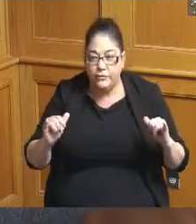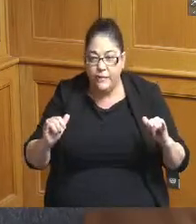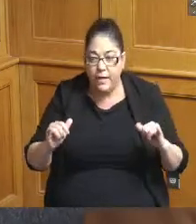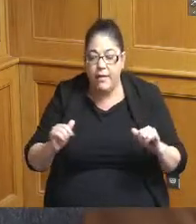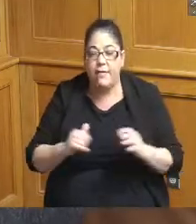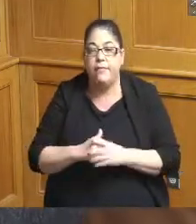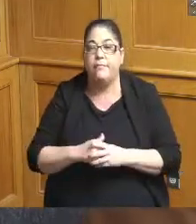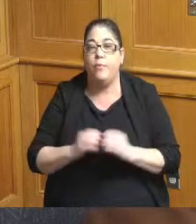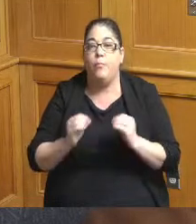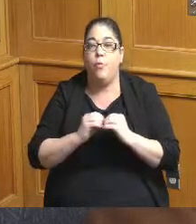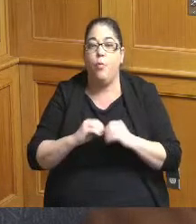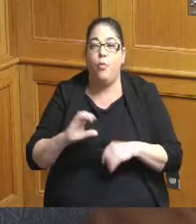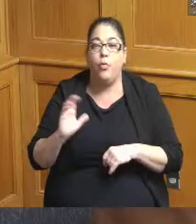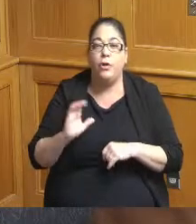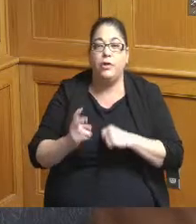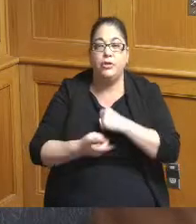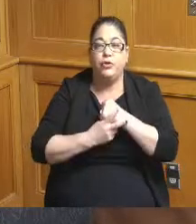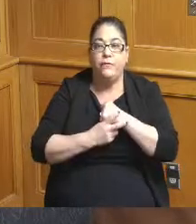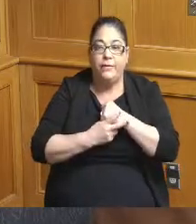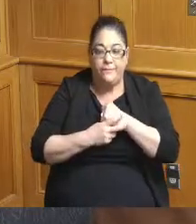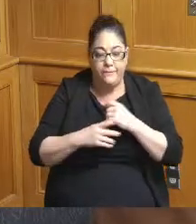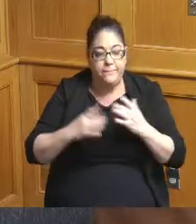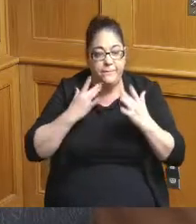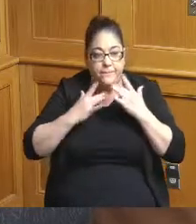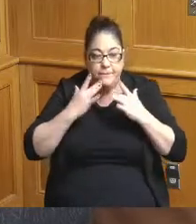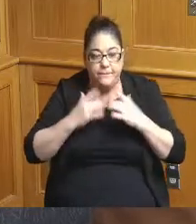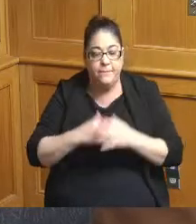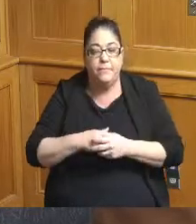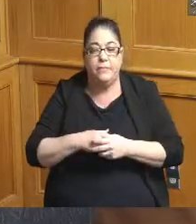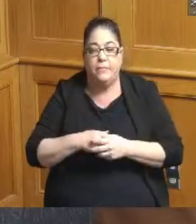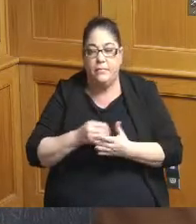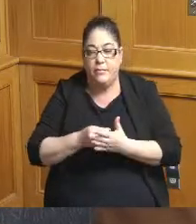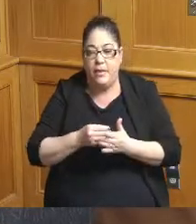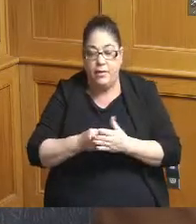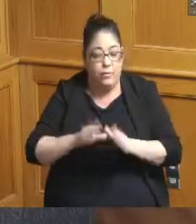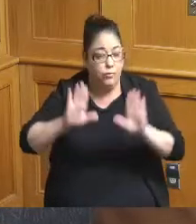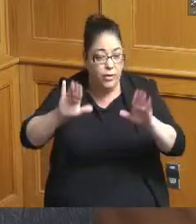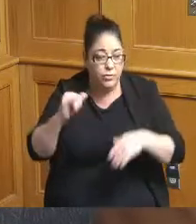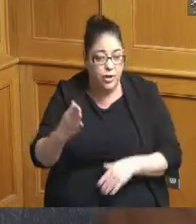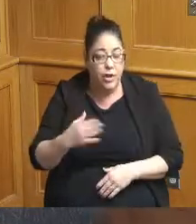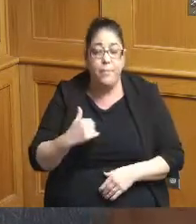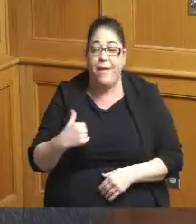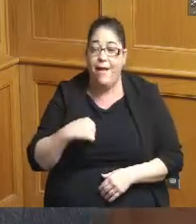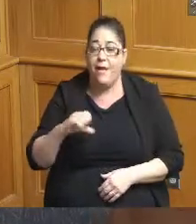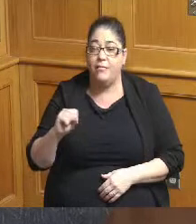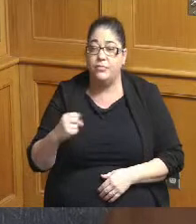more conservative I think did a great job we got of course we got Sharonville as a debt we